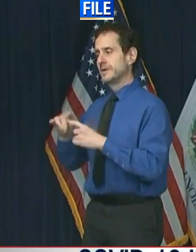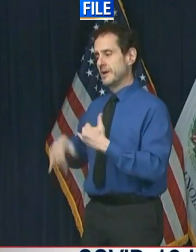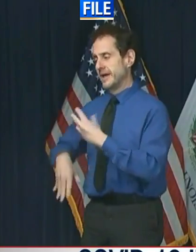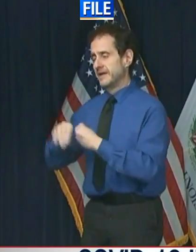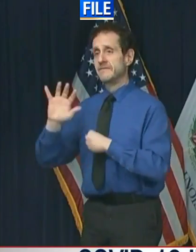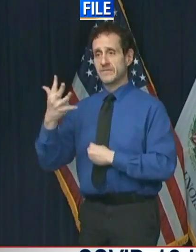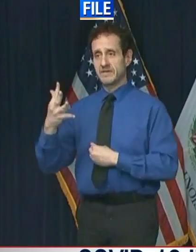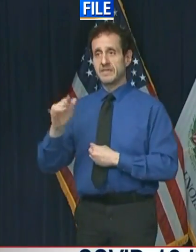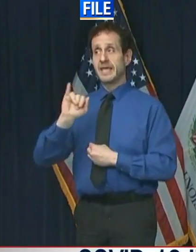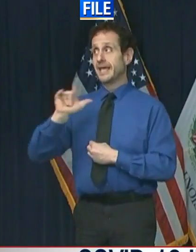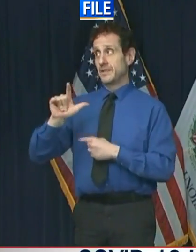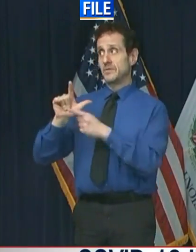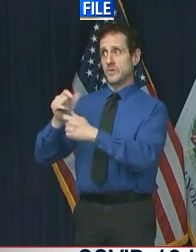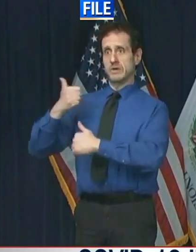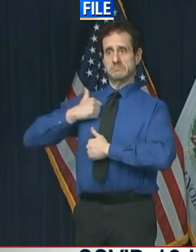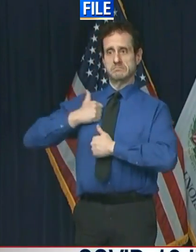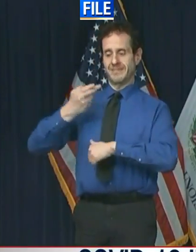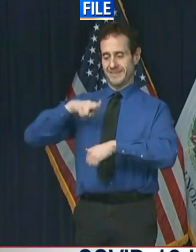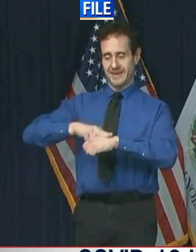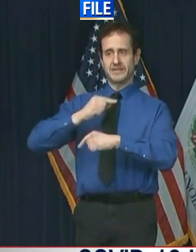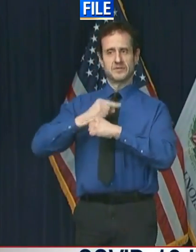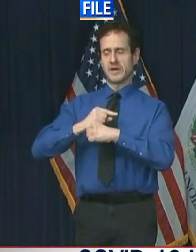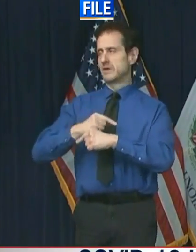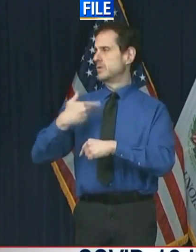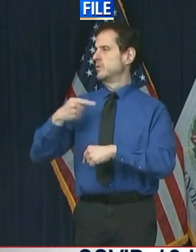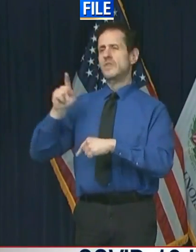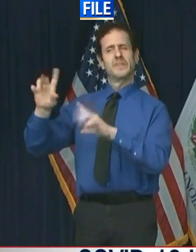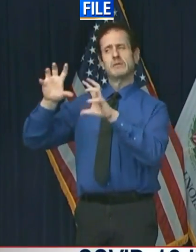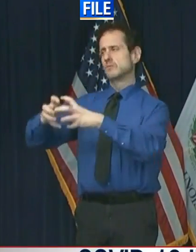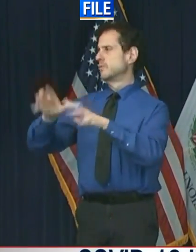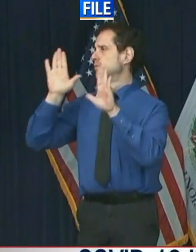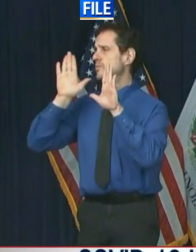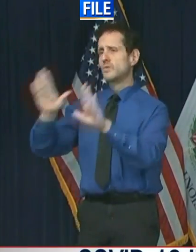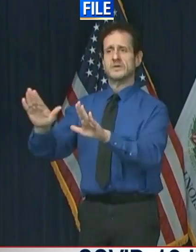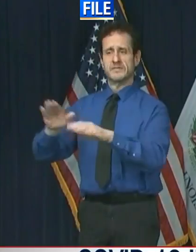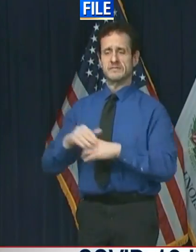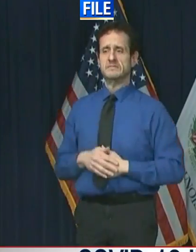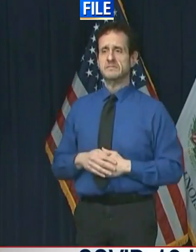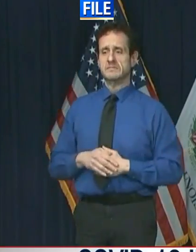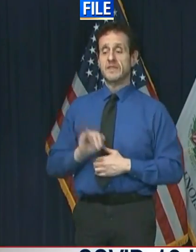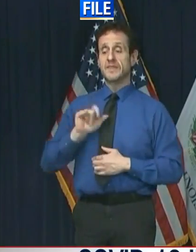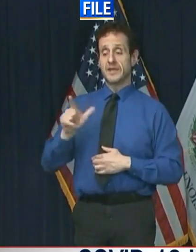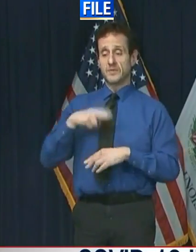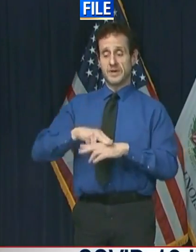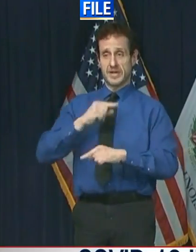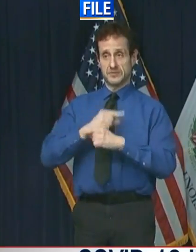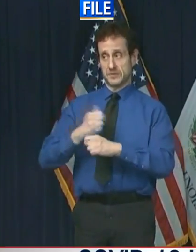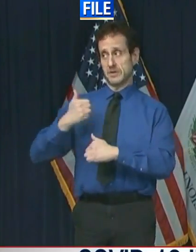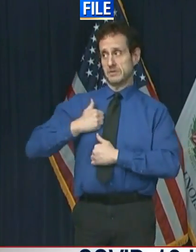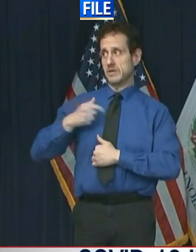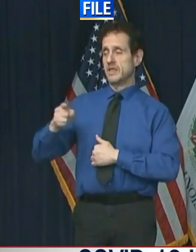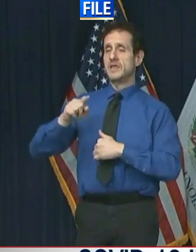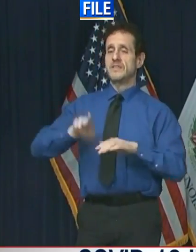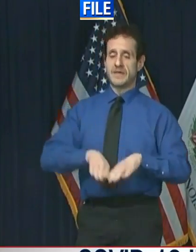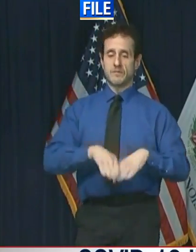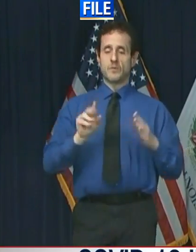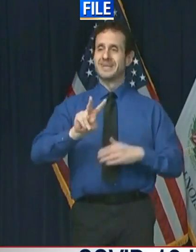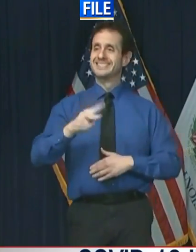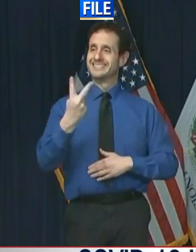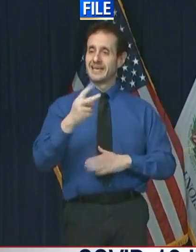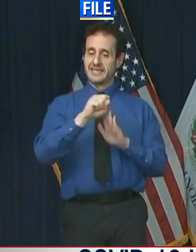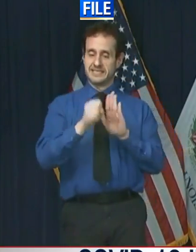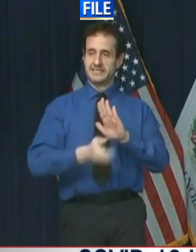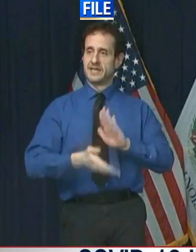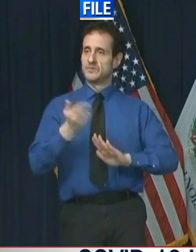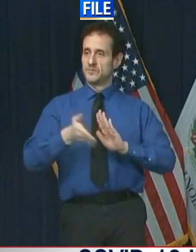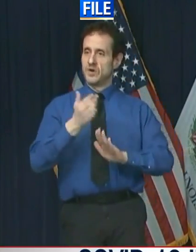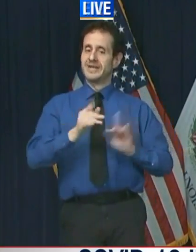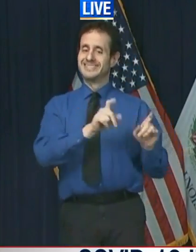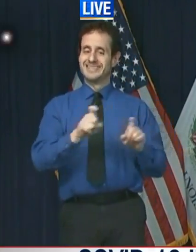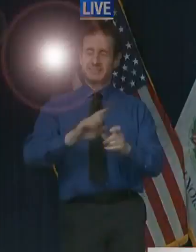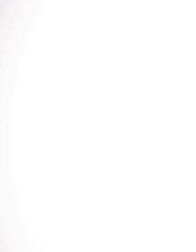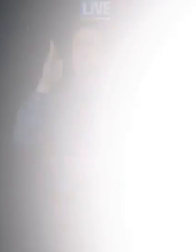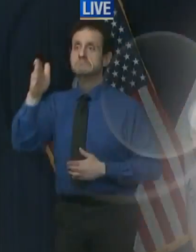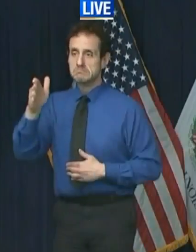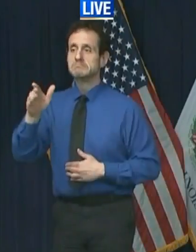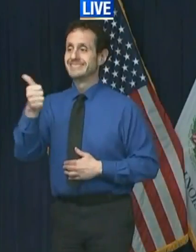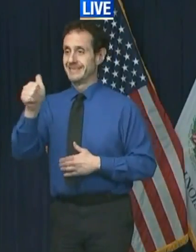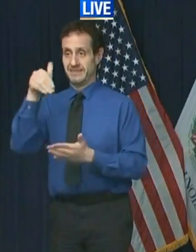SOON GOO T10,000 A DAY AND WILL GIVE HEALTH OFFICIALS A BETTER UNDERSTANDING OF THE VIRUS NOW TO DO THAT A SECOND SHIP THE WORKERS WILL BE ADDED TO LABORATORIES AND EVENTUALLY